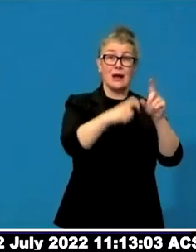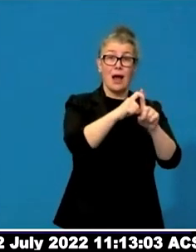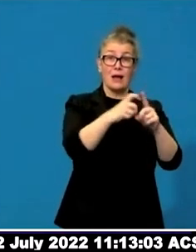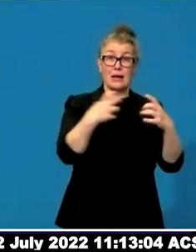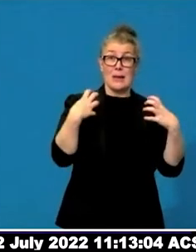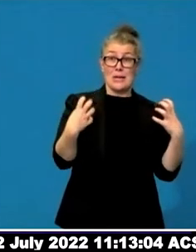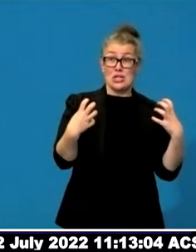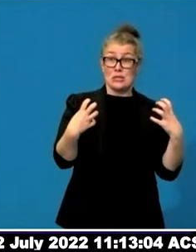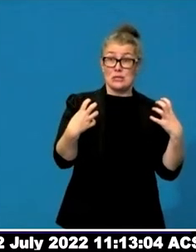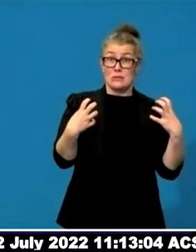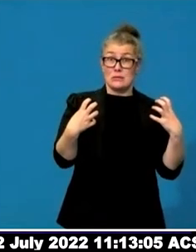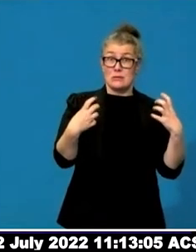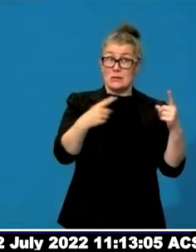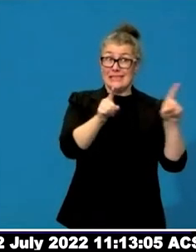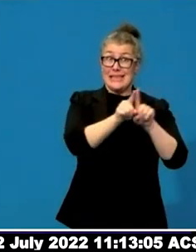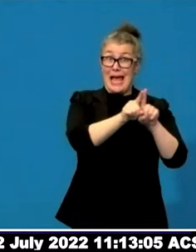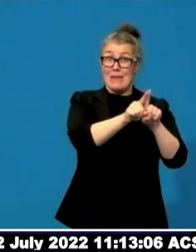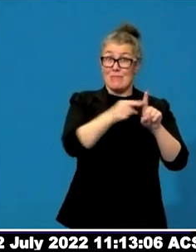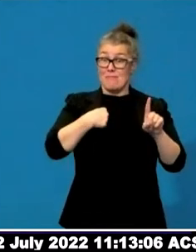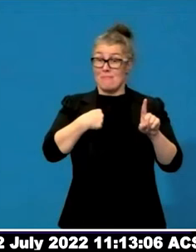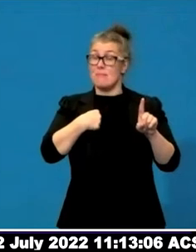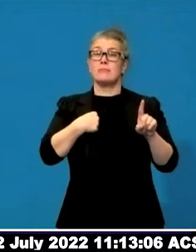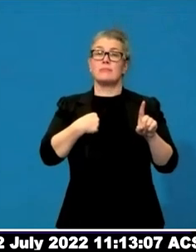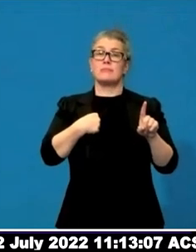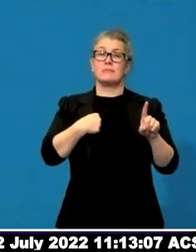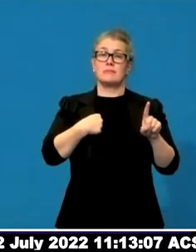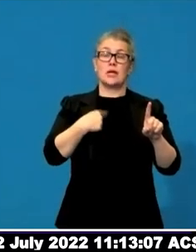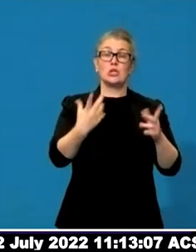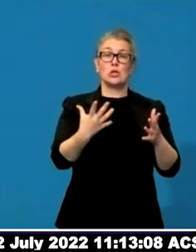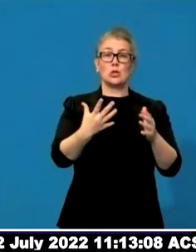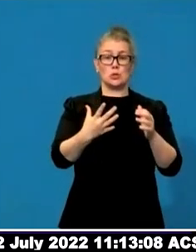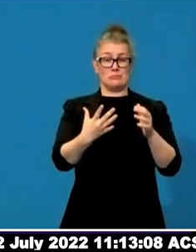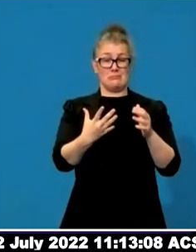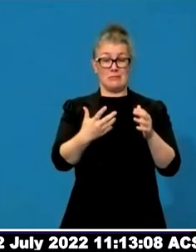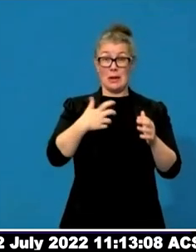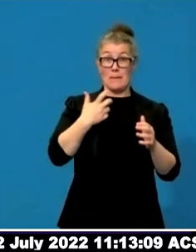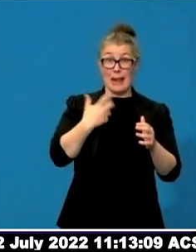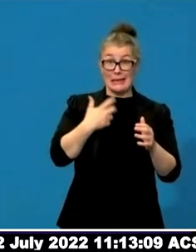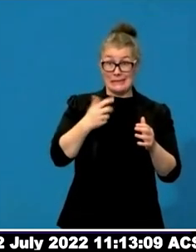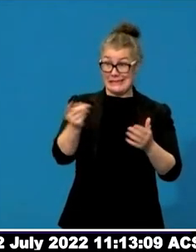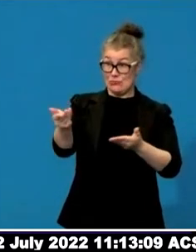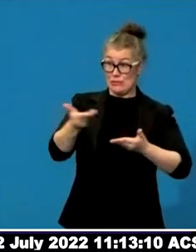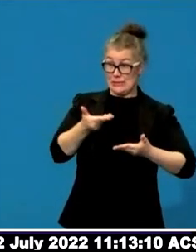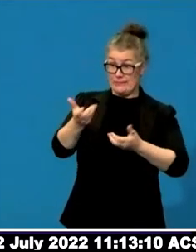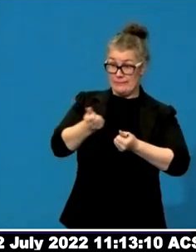But, yes, the response to complaints is a very important aspect of service delivery.